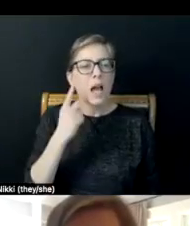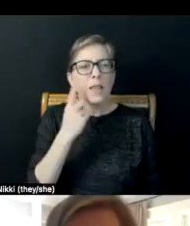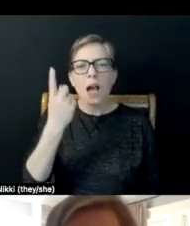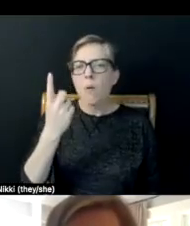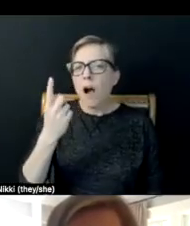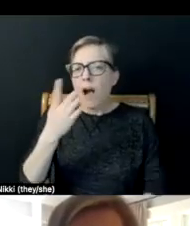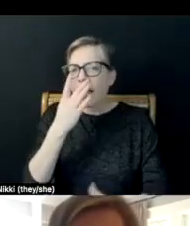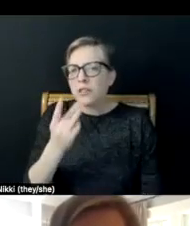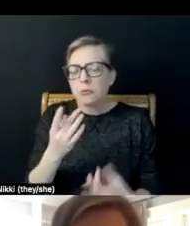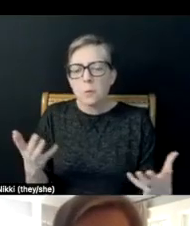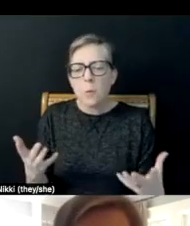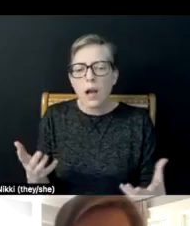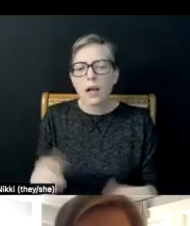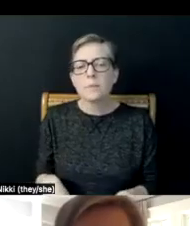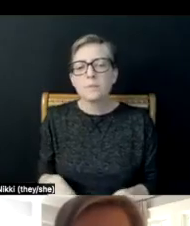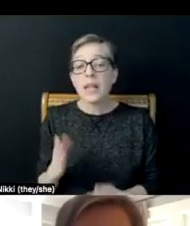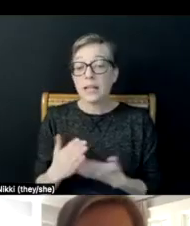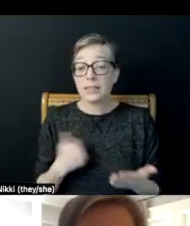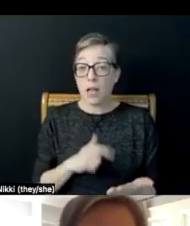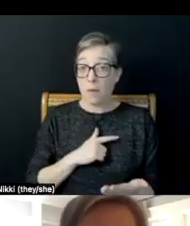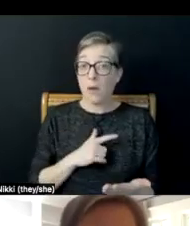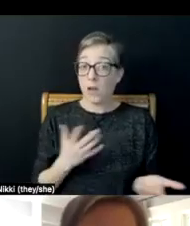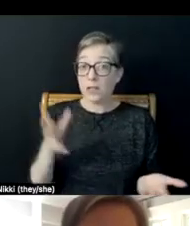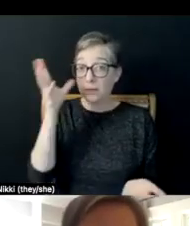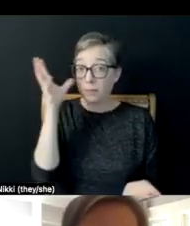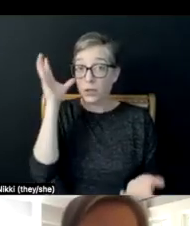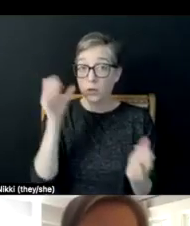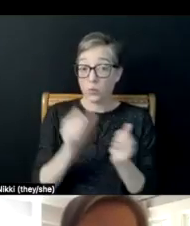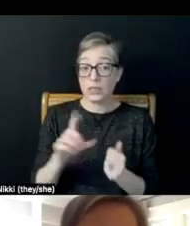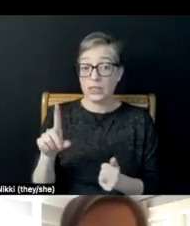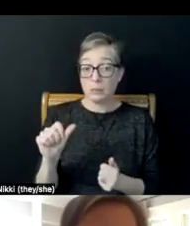some of us who are parents with disabilities were at that nexus of having been